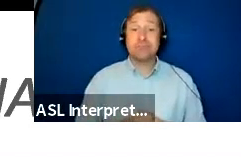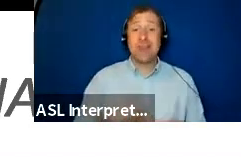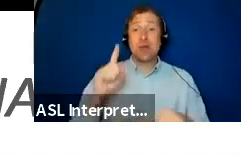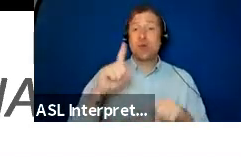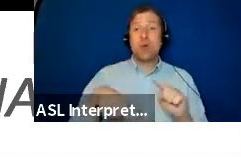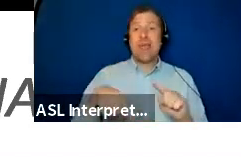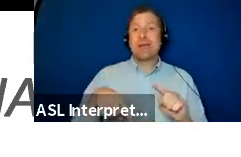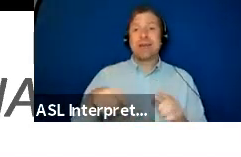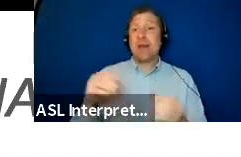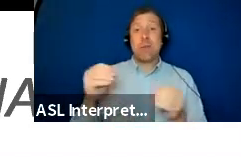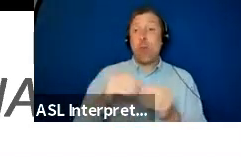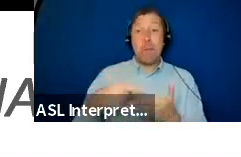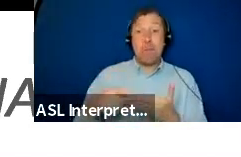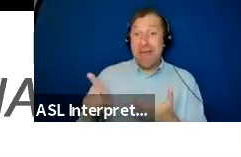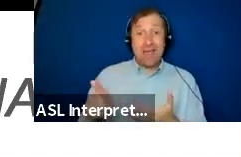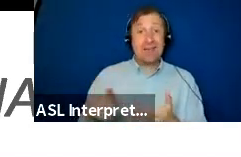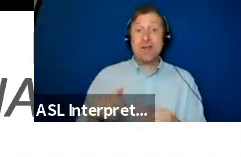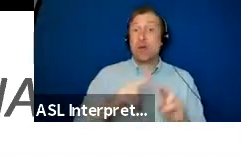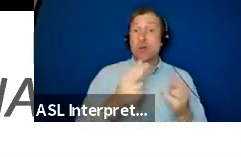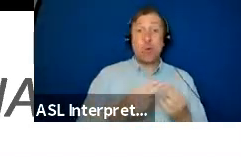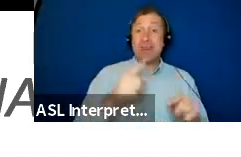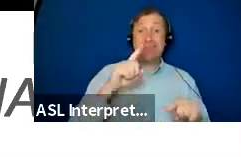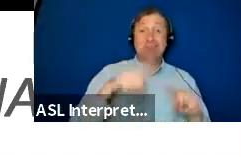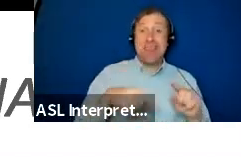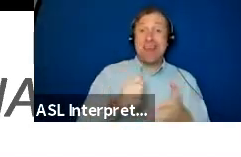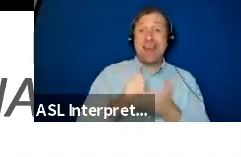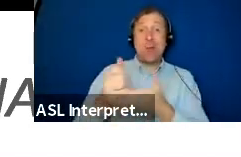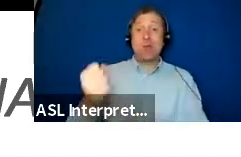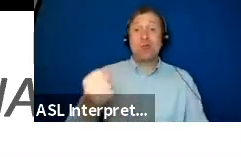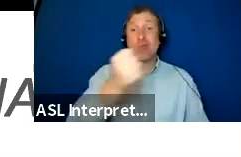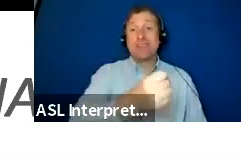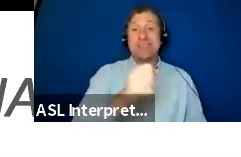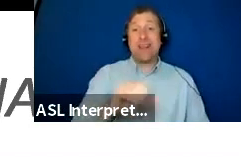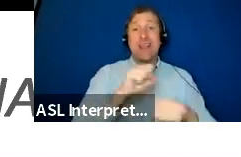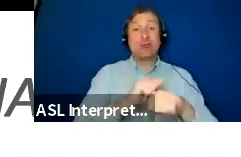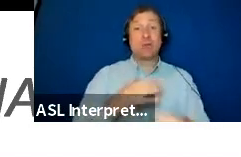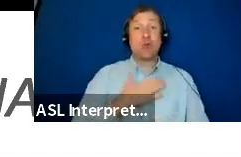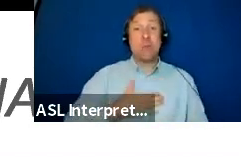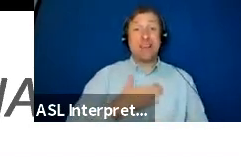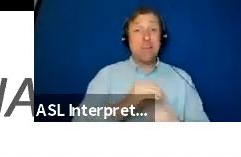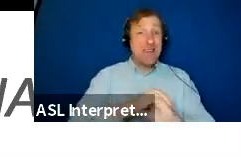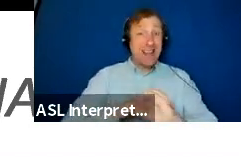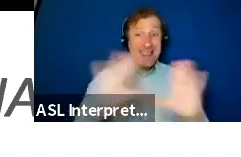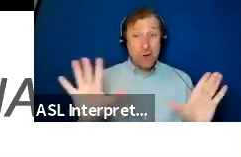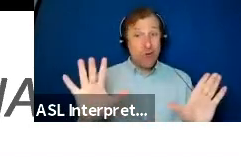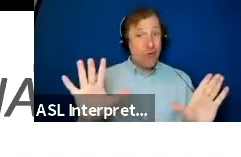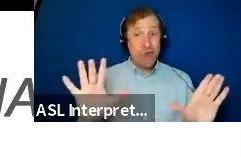get additional compensation for you. The union will not be able to get you reinstated. So please be clear that everyone needs to follow